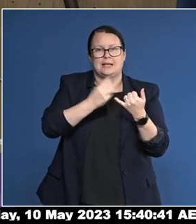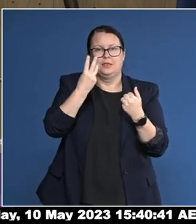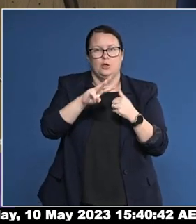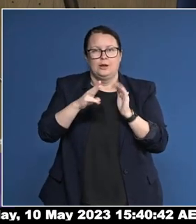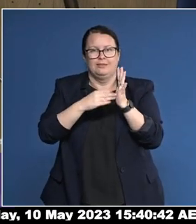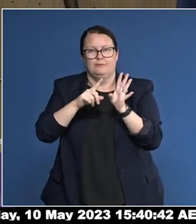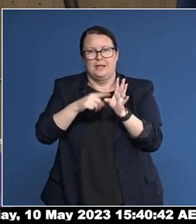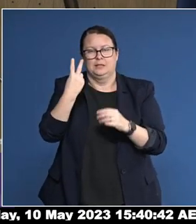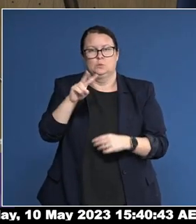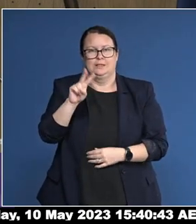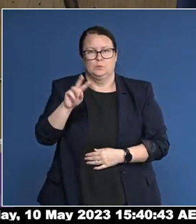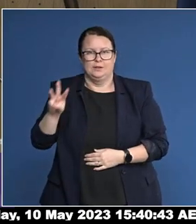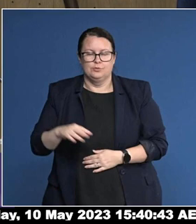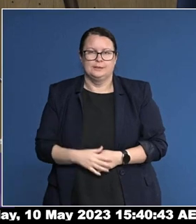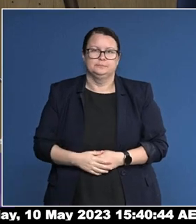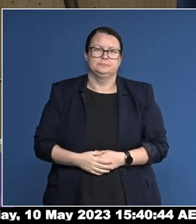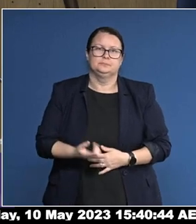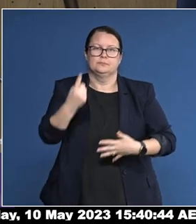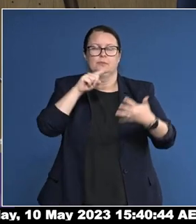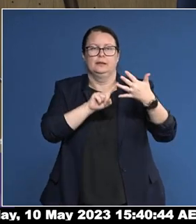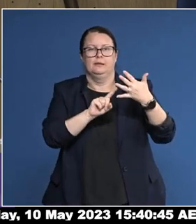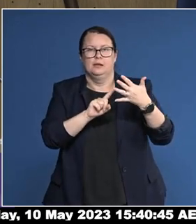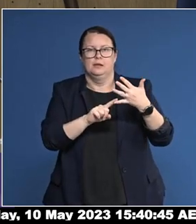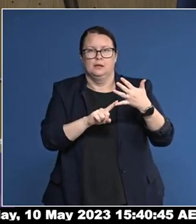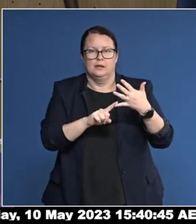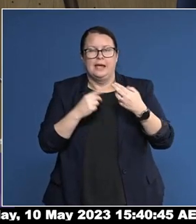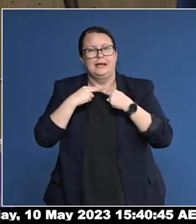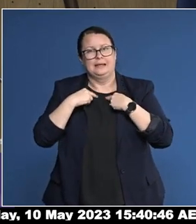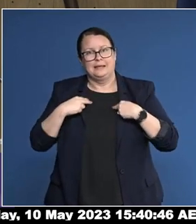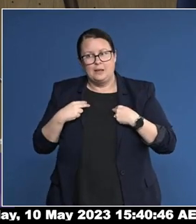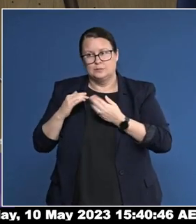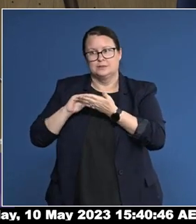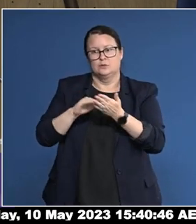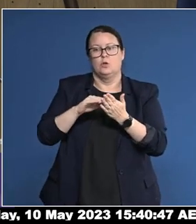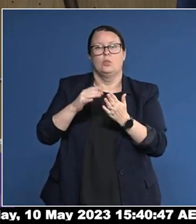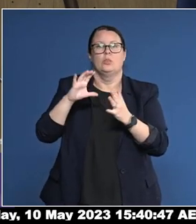5. Counsel Assisting the Royal Commission will prepare written submissions following